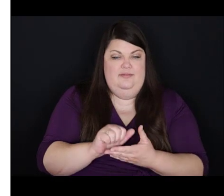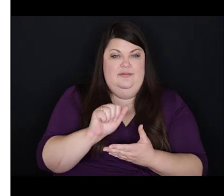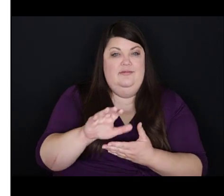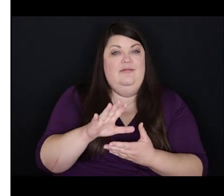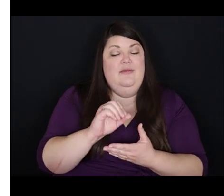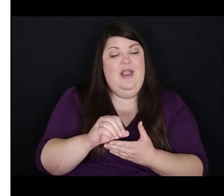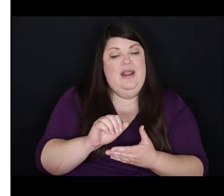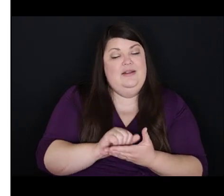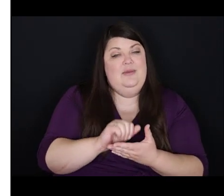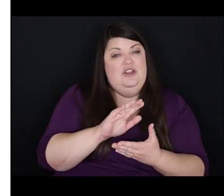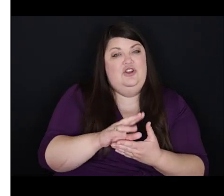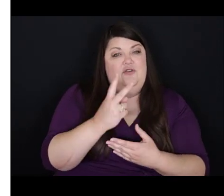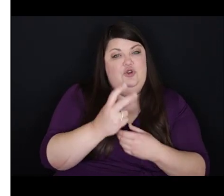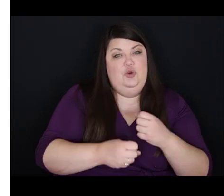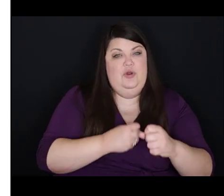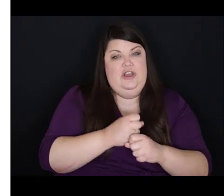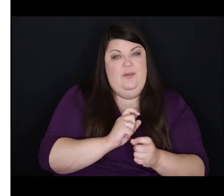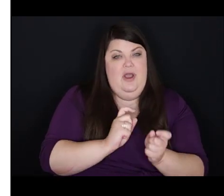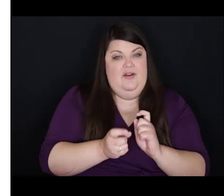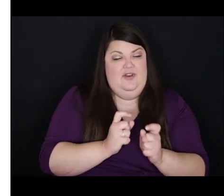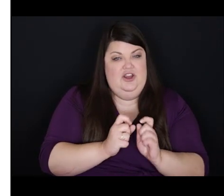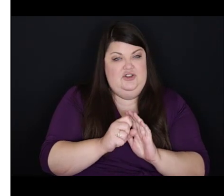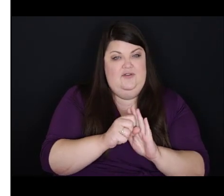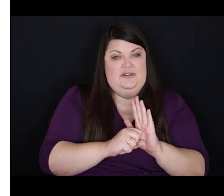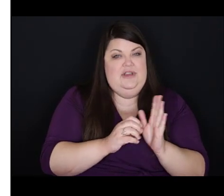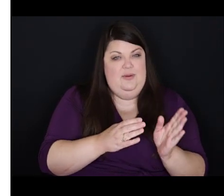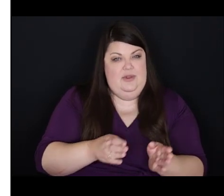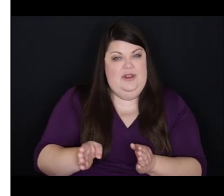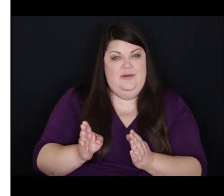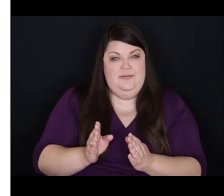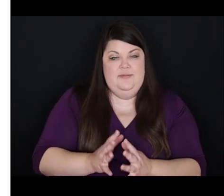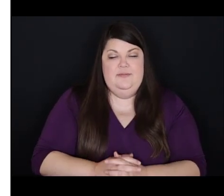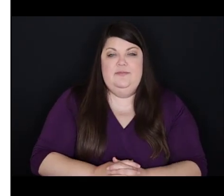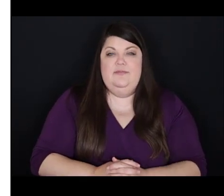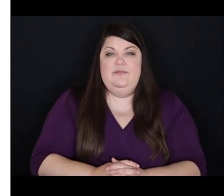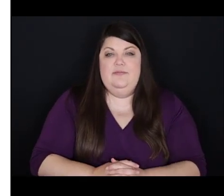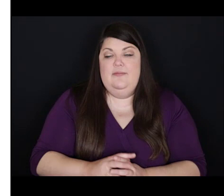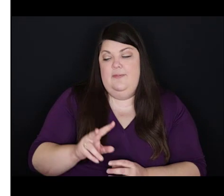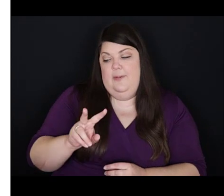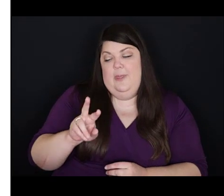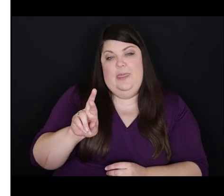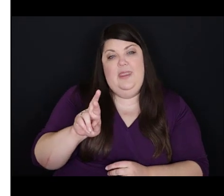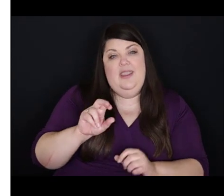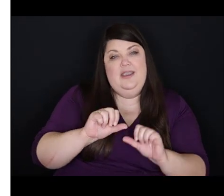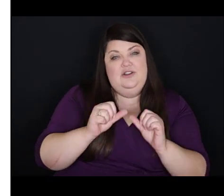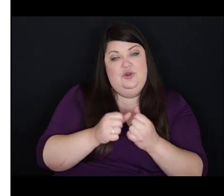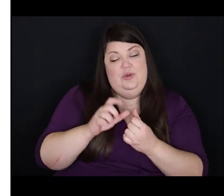two-year modification of the State Plan. The VR agency will need to identify all